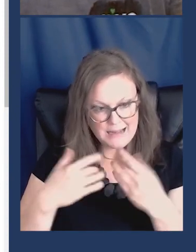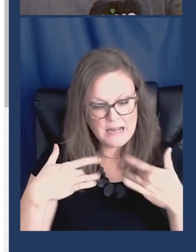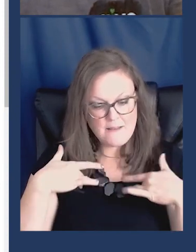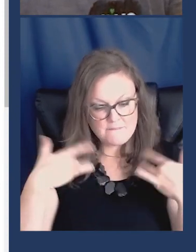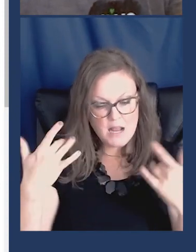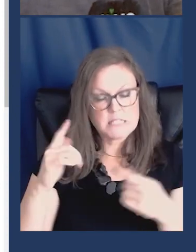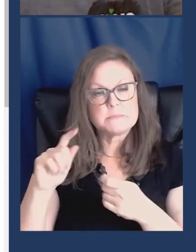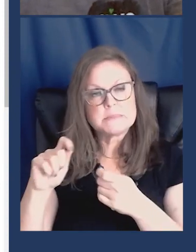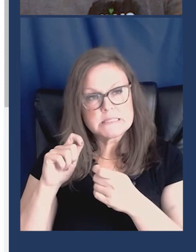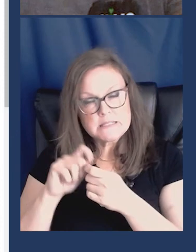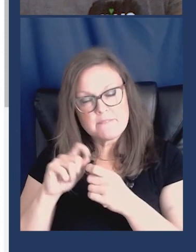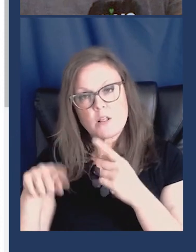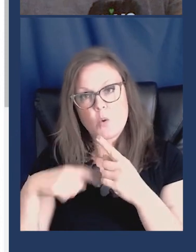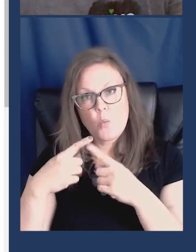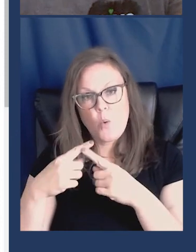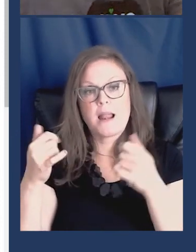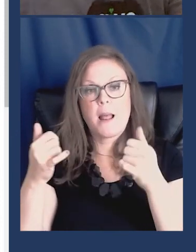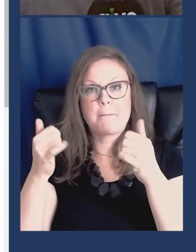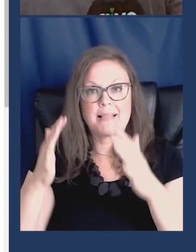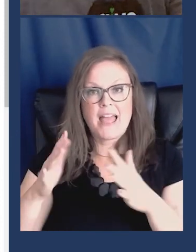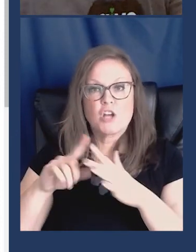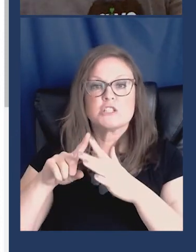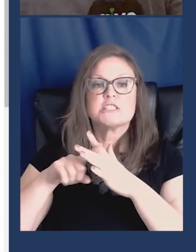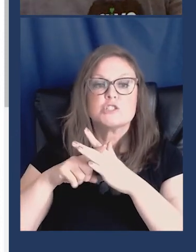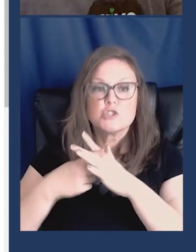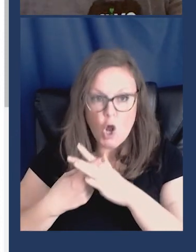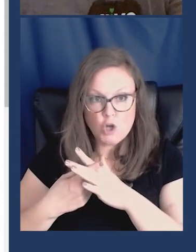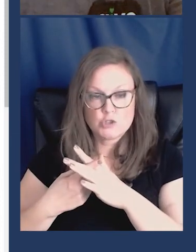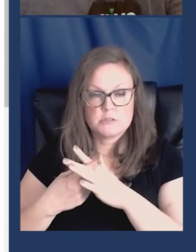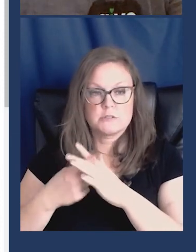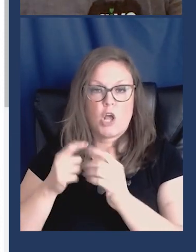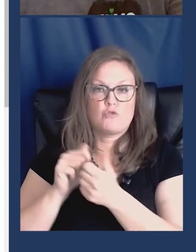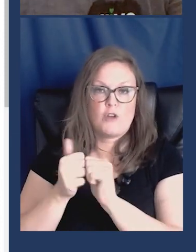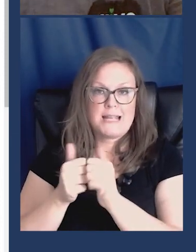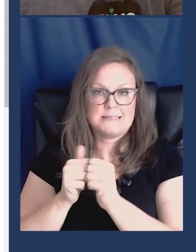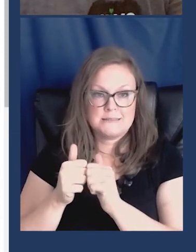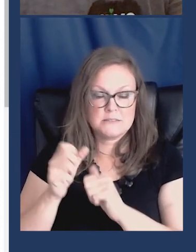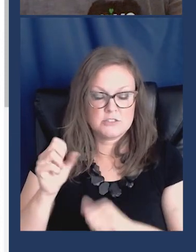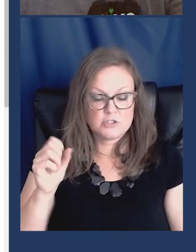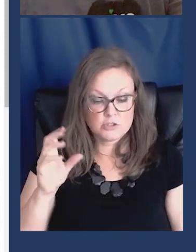a player starts a race. So in order to do that, I'm going to want to go